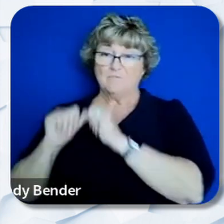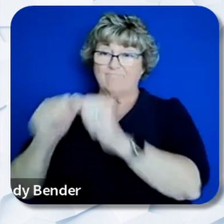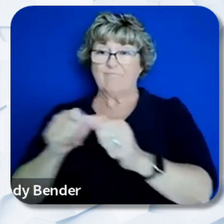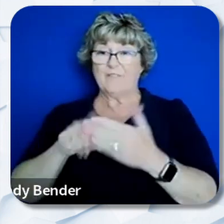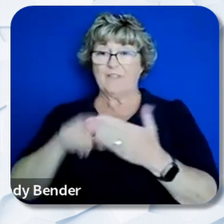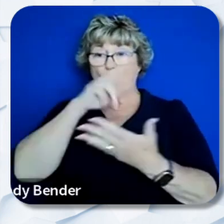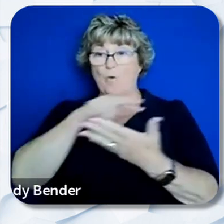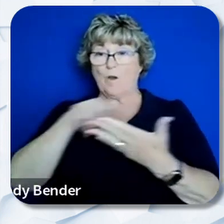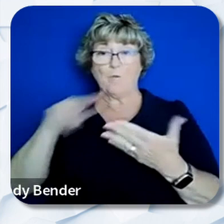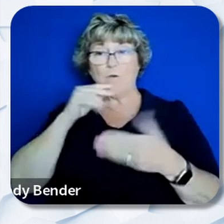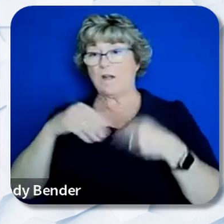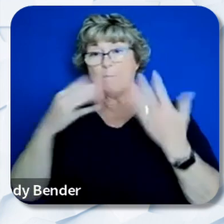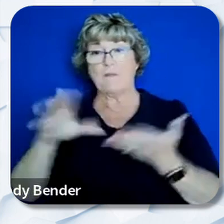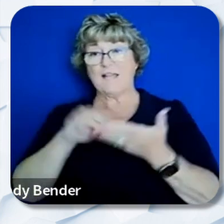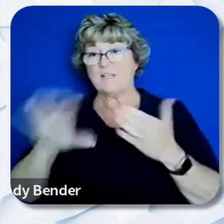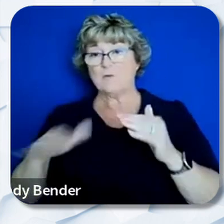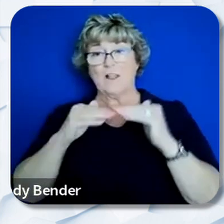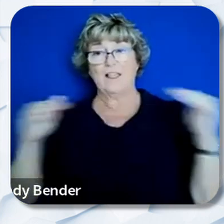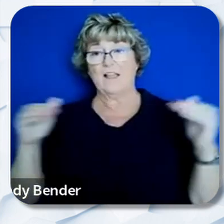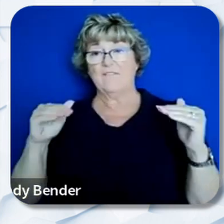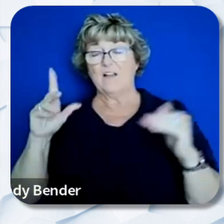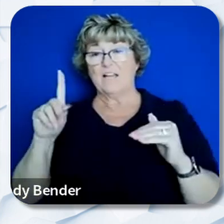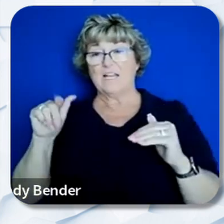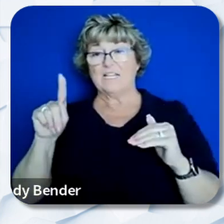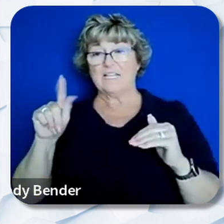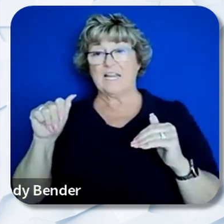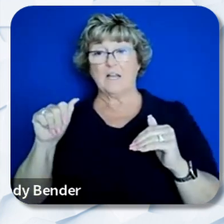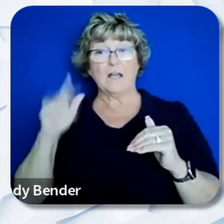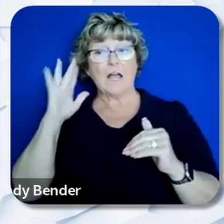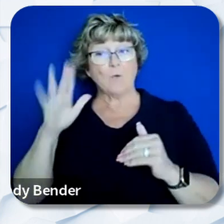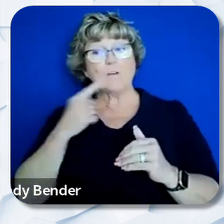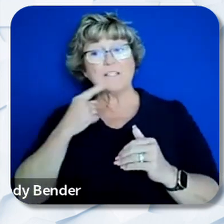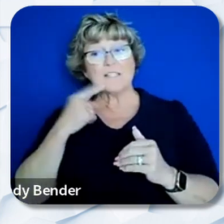won't be providing student level data. I will say one thing, though, that we often find